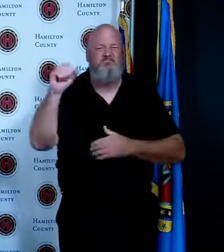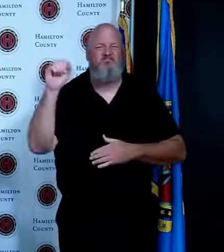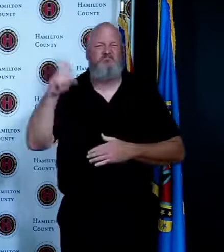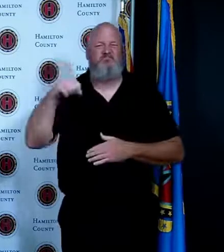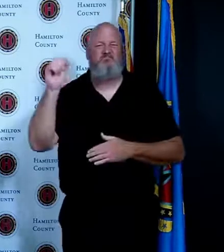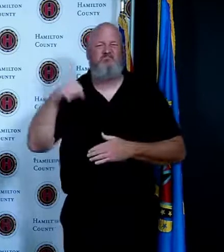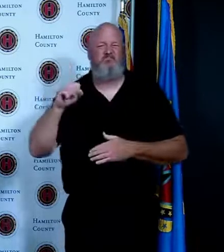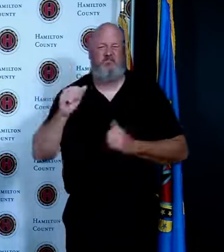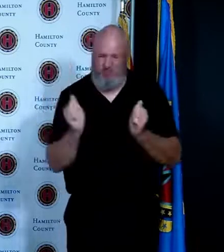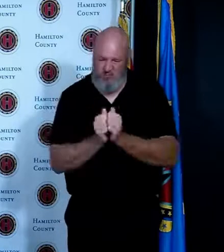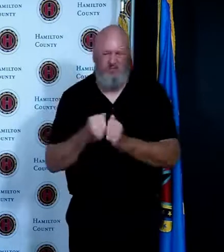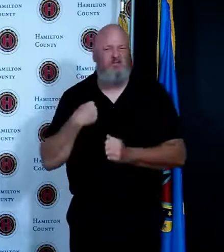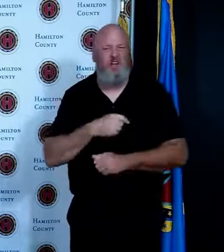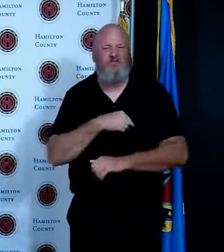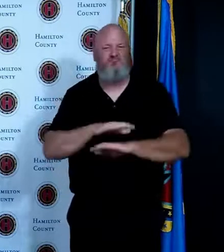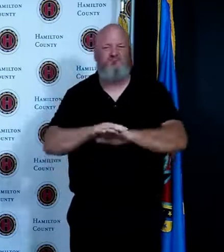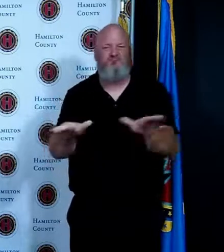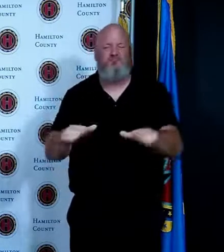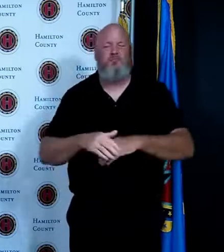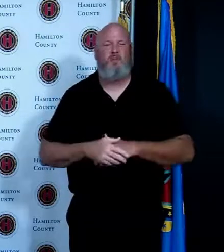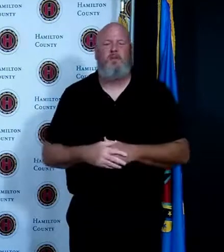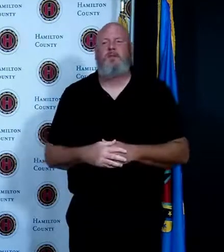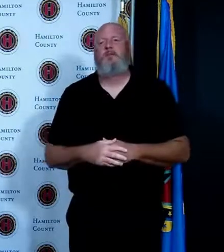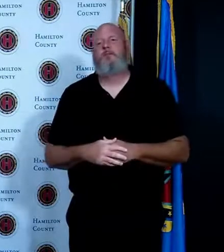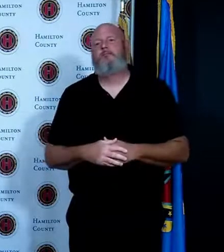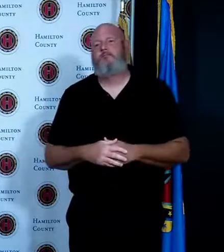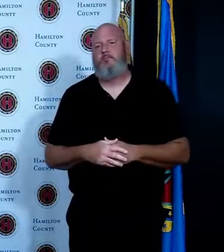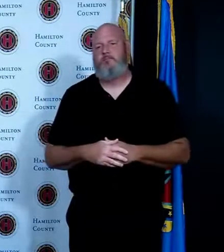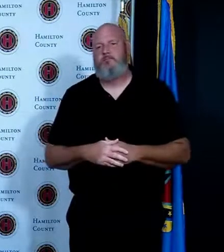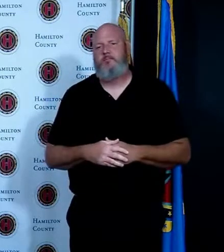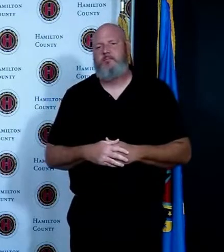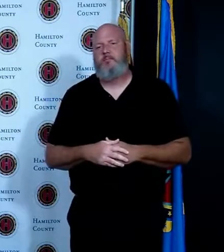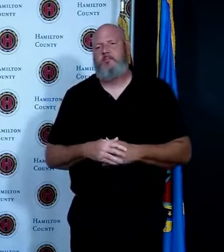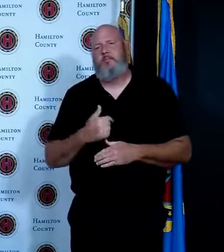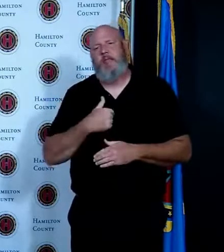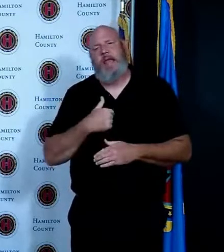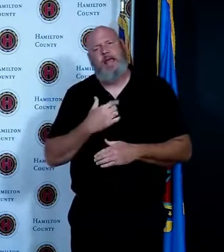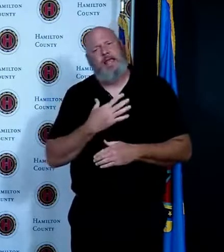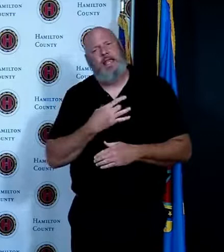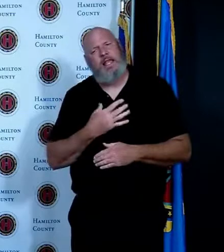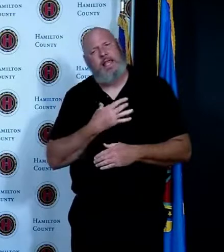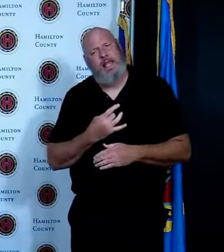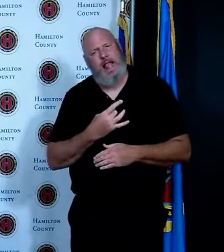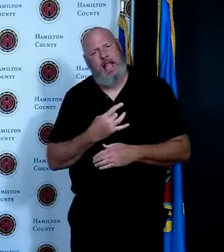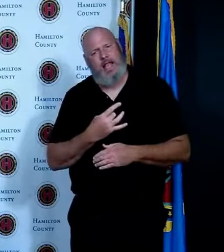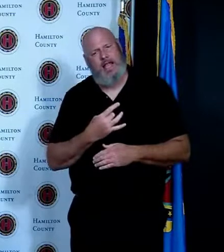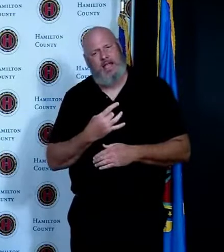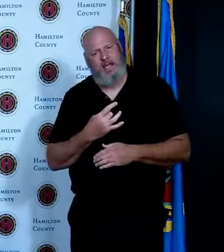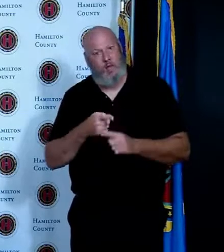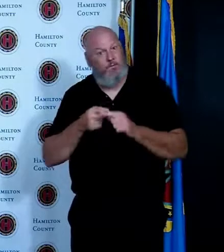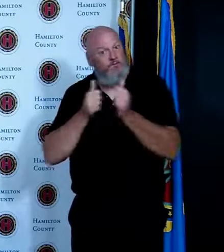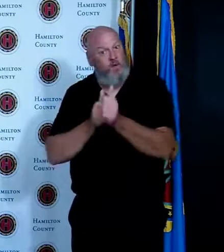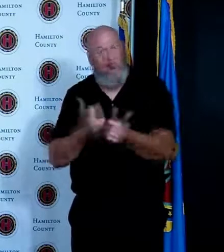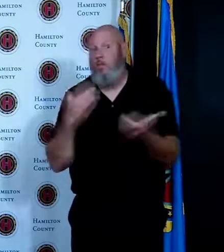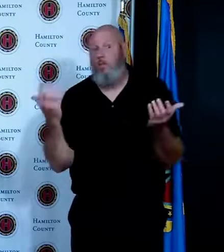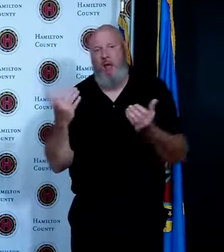like to follow up Commissioner Driehaus' numbers with some of our recovery numbers here in Hamilton County here in Hamilton County in our jurisdiction